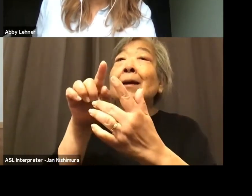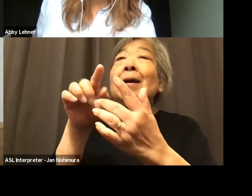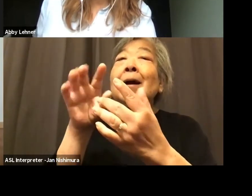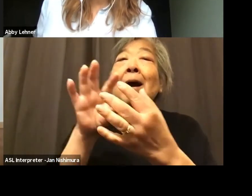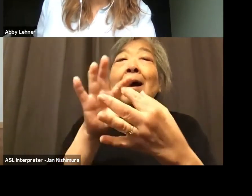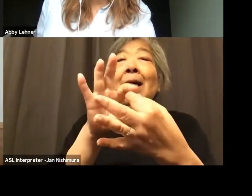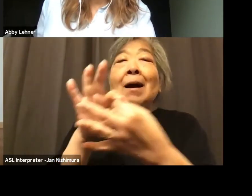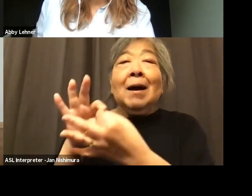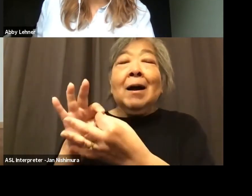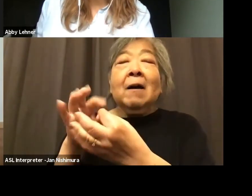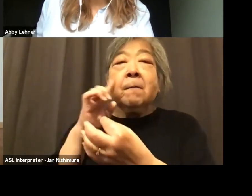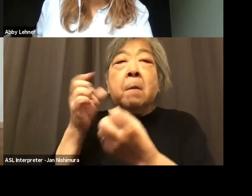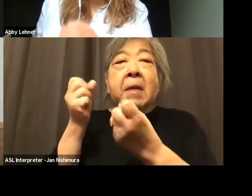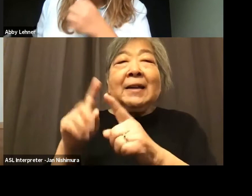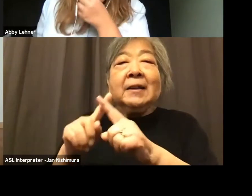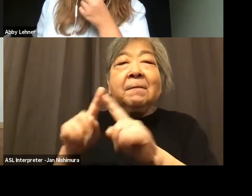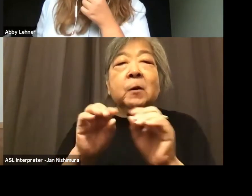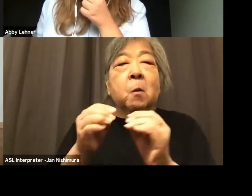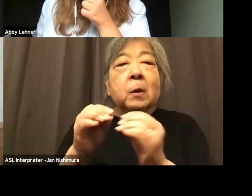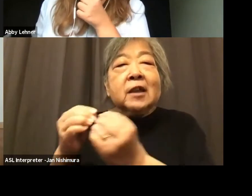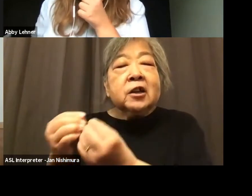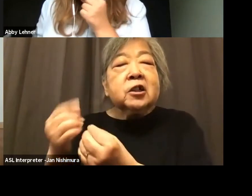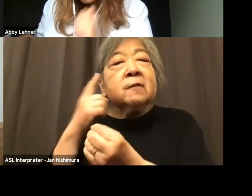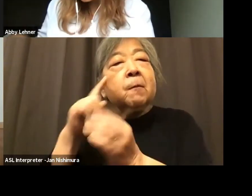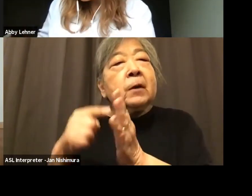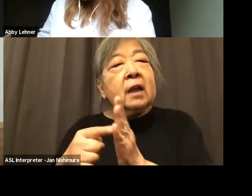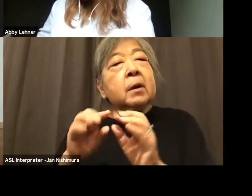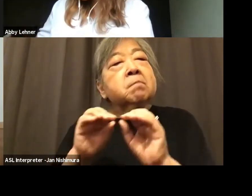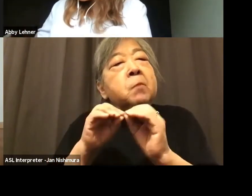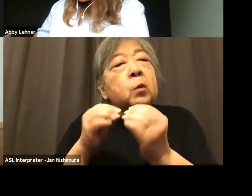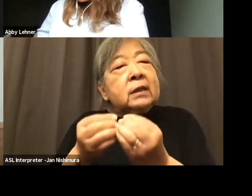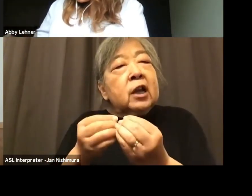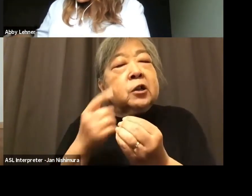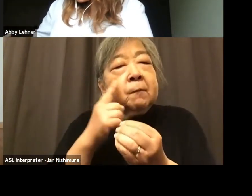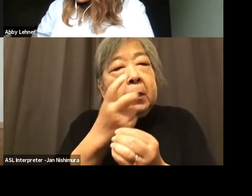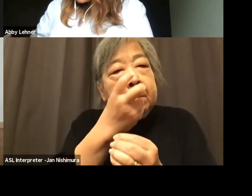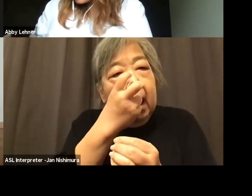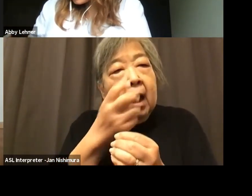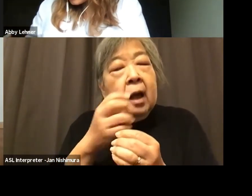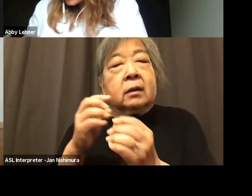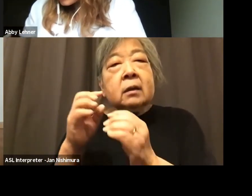Blind and Estonian Union for People with Mobility Impairments,